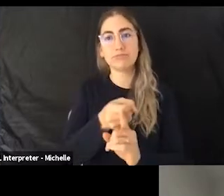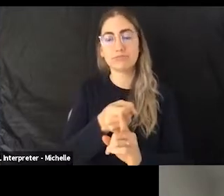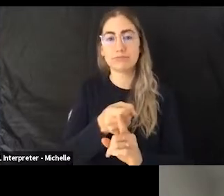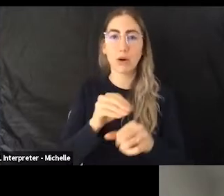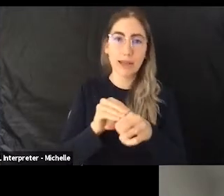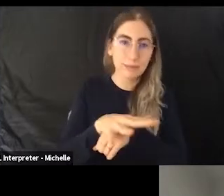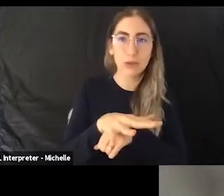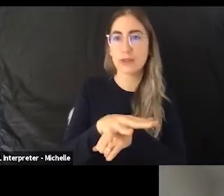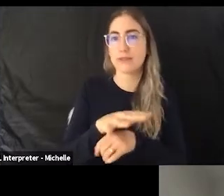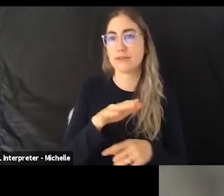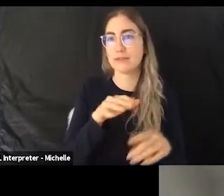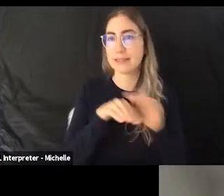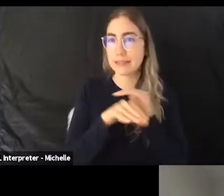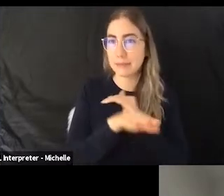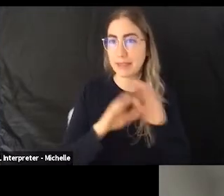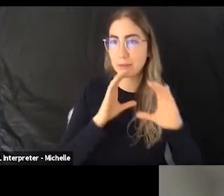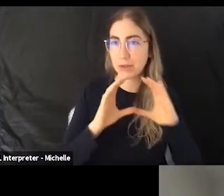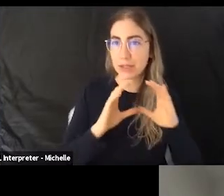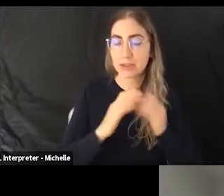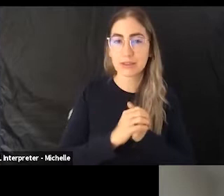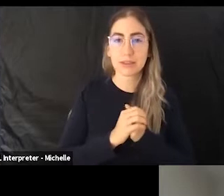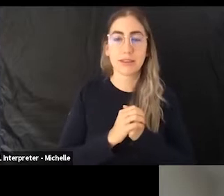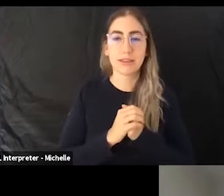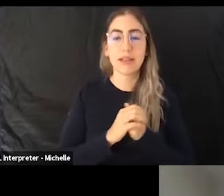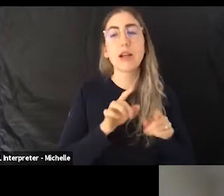IN TERMS OF WAYS THAT TERMS OF WAYS THAT PARTICIPANTS HAVE BEEN AFFECTED IN THEIR DAY-TO-DAY LIVES.